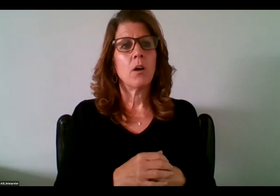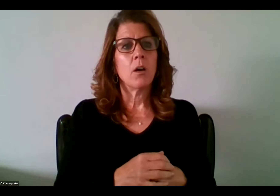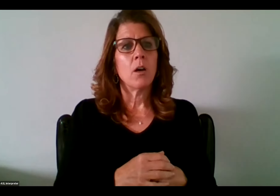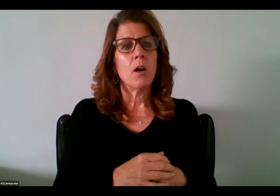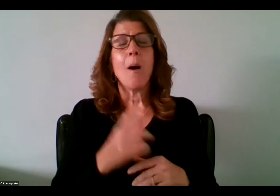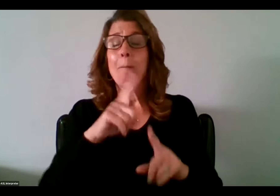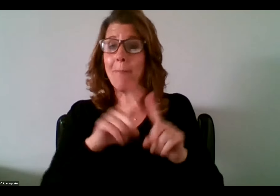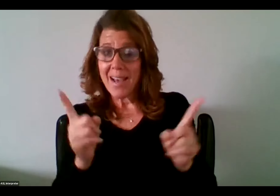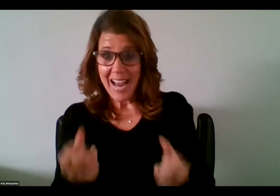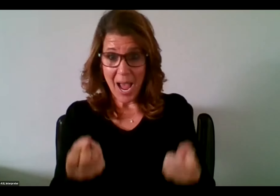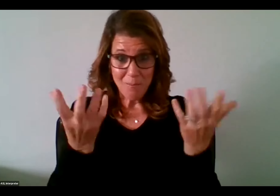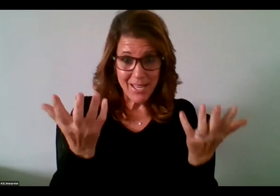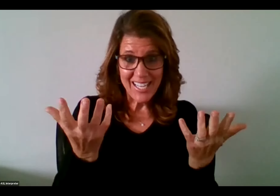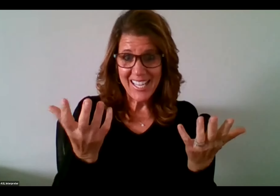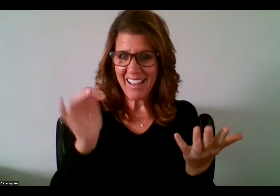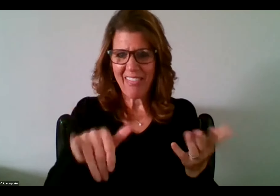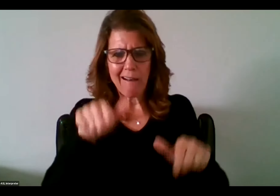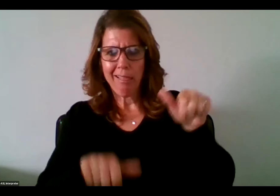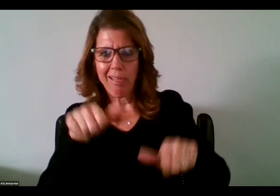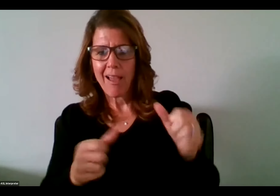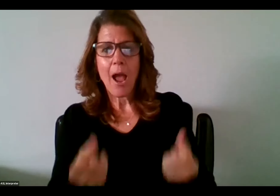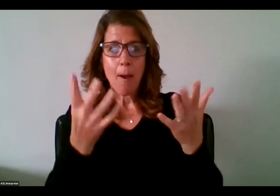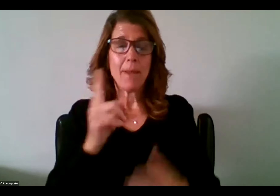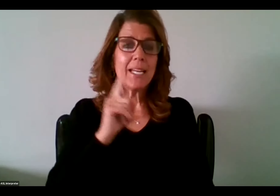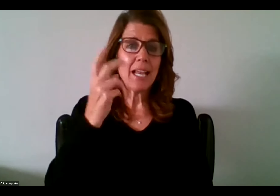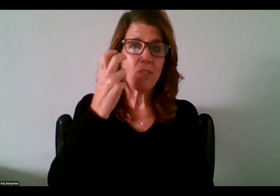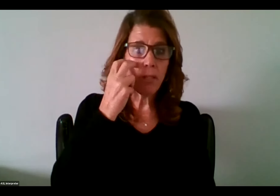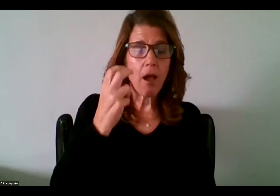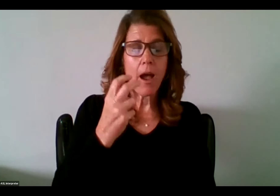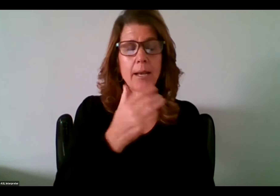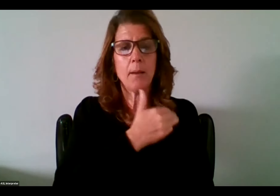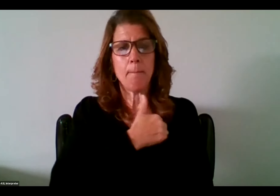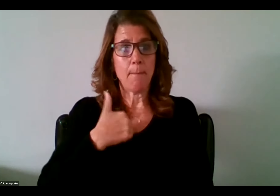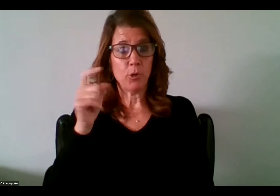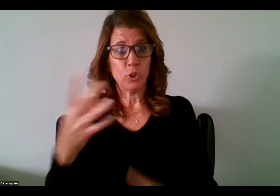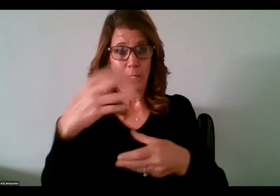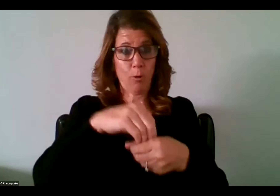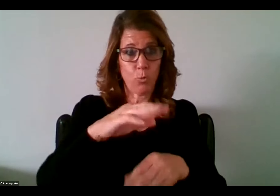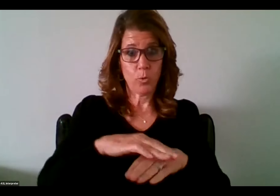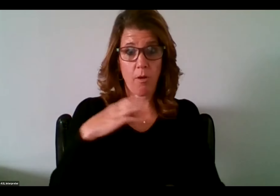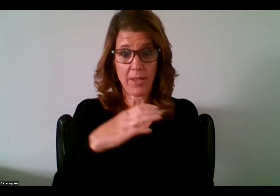on how many Deaf/blind members do we want to include on the council. The reason for